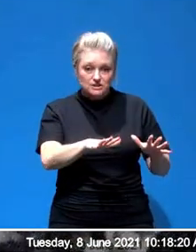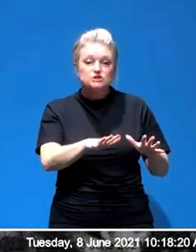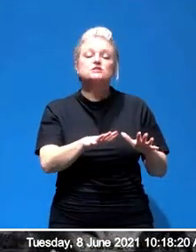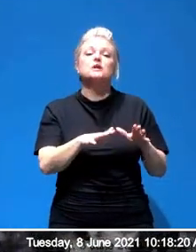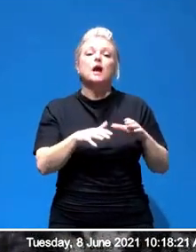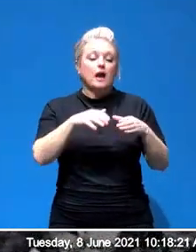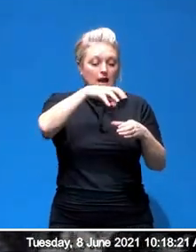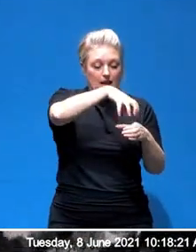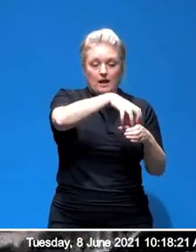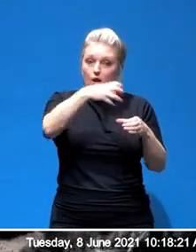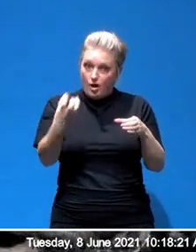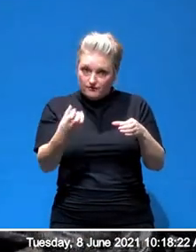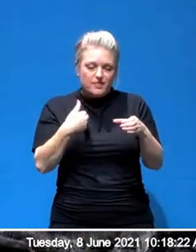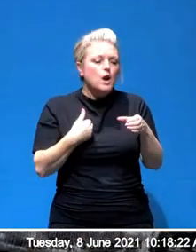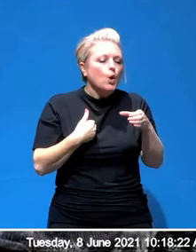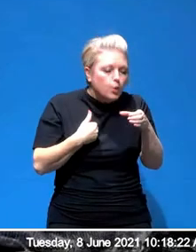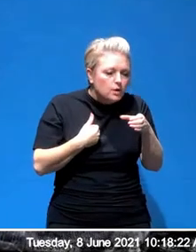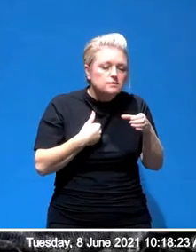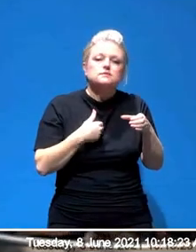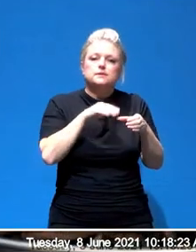and blows the whiskers into the sticks.